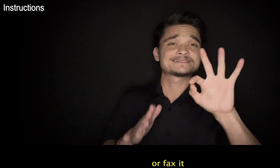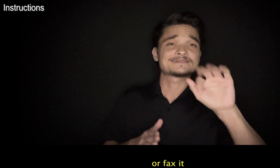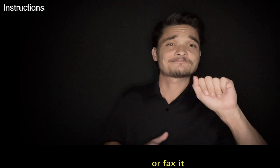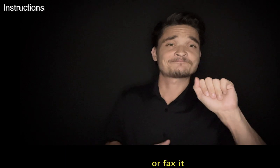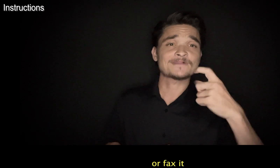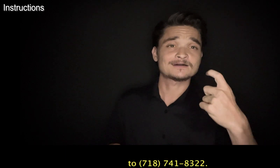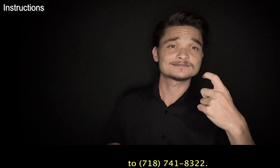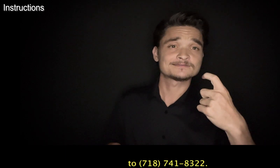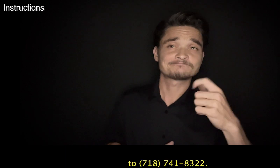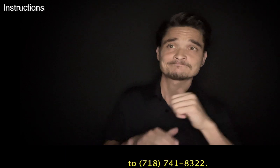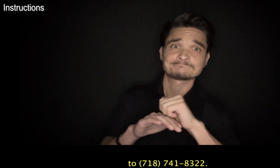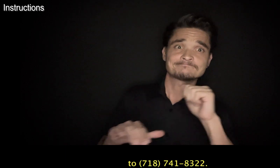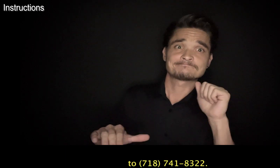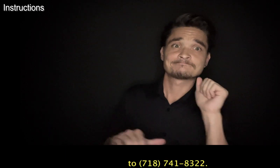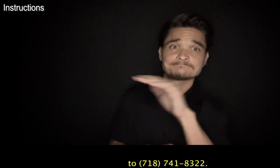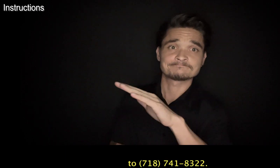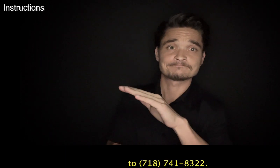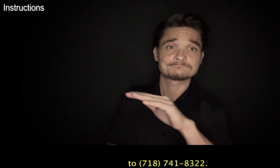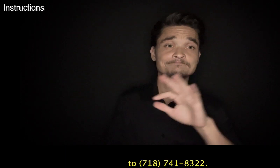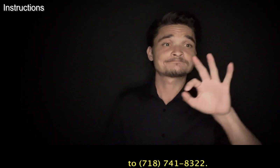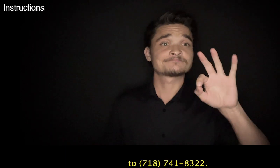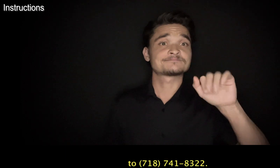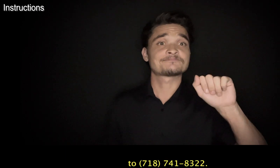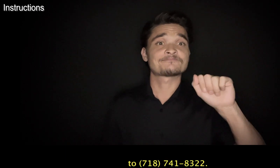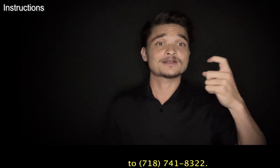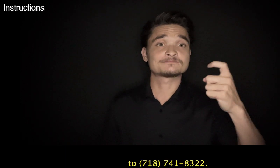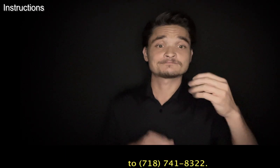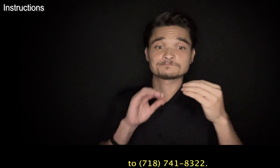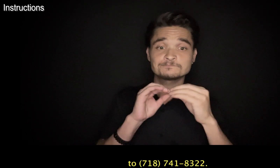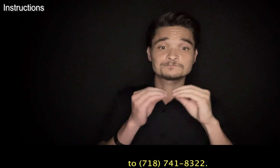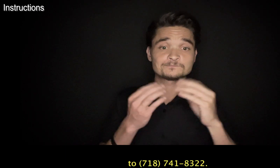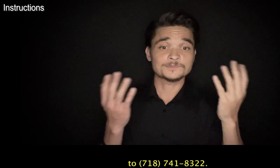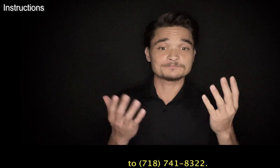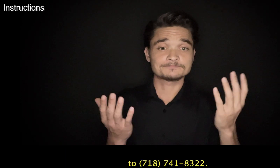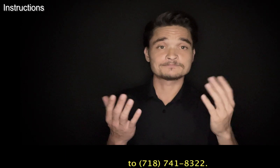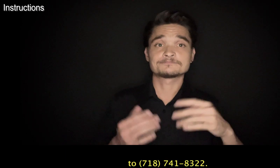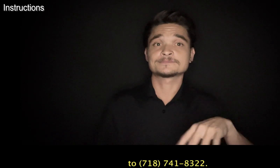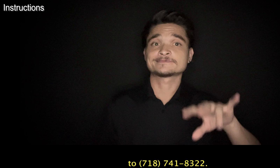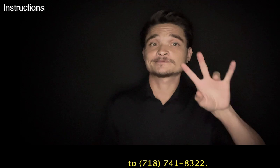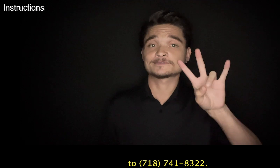or fax it to (718) 741-8322.